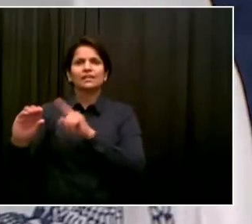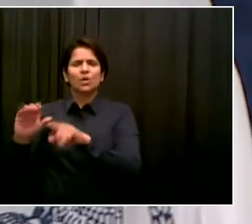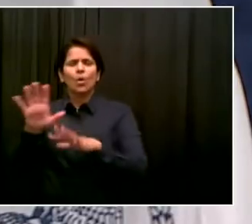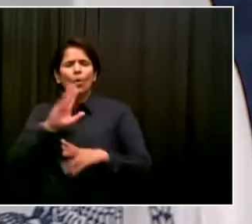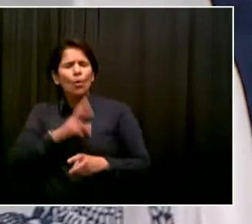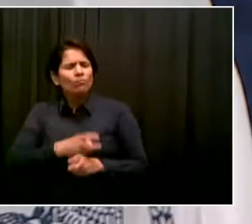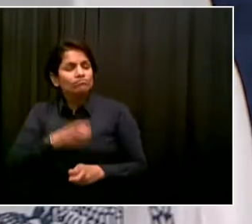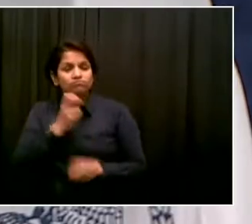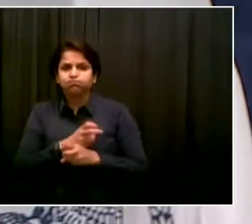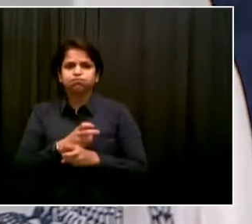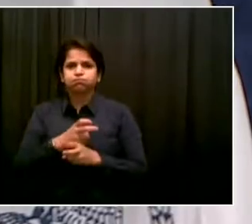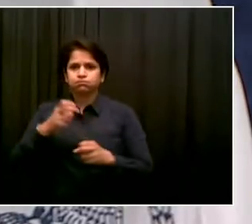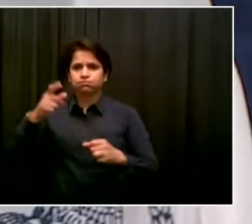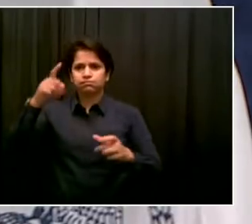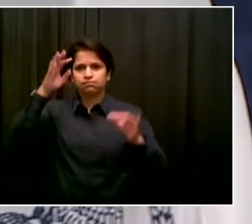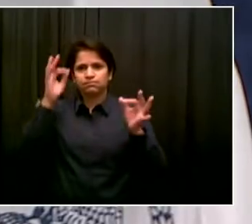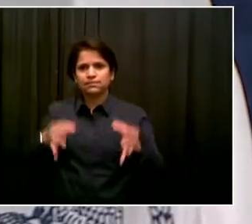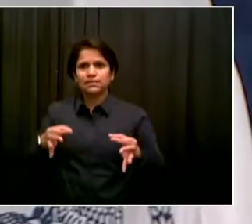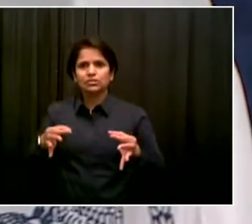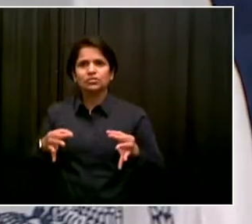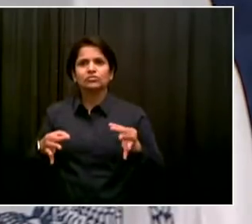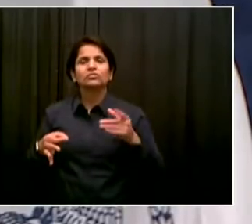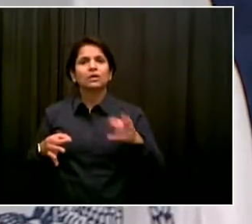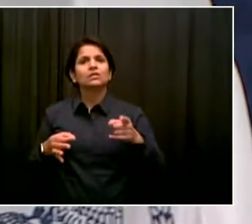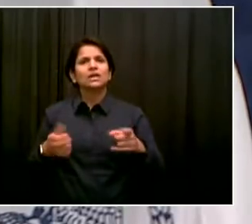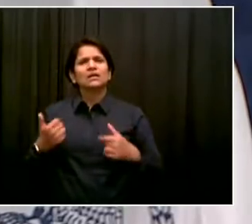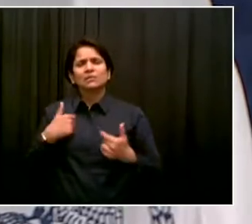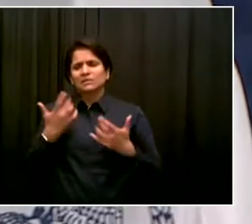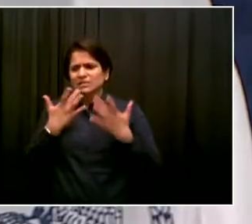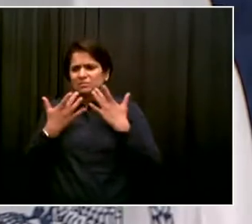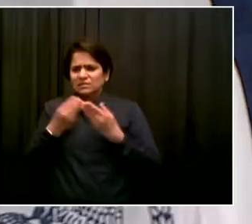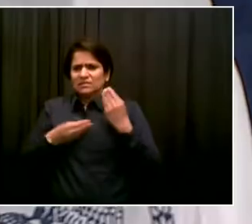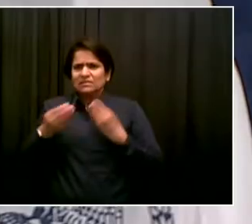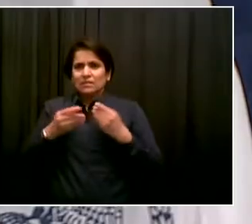INVEST IN COMMUNITIES MEANT WE HAD TO MAKE CHOICES AND WE DID TAKE RESOURCES FROM THE NYPD AND PUT